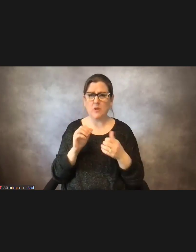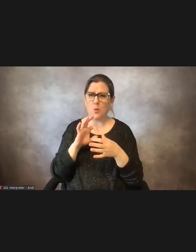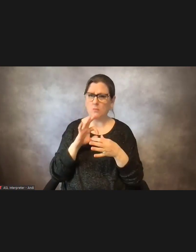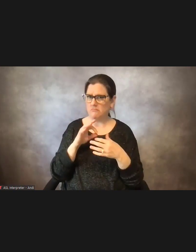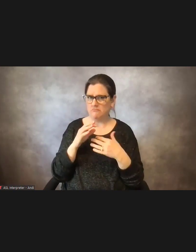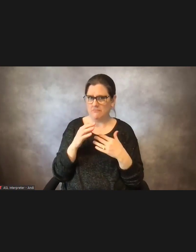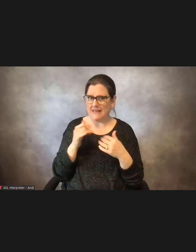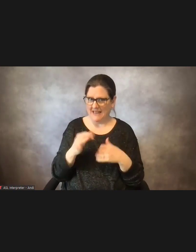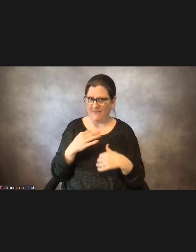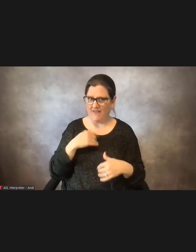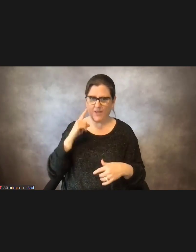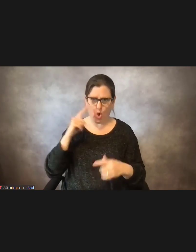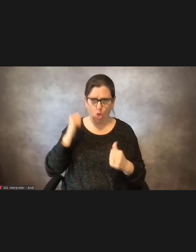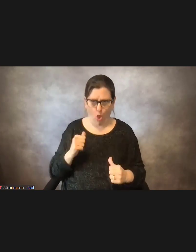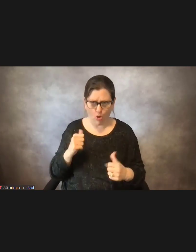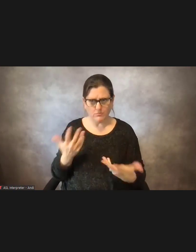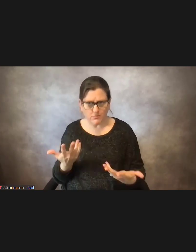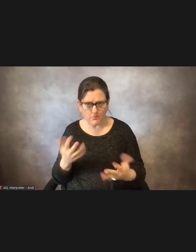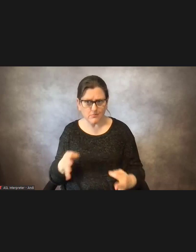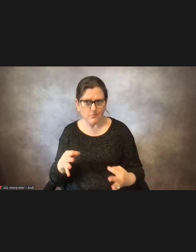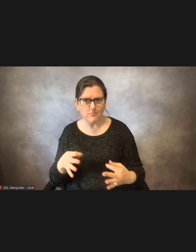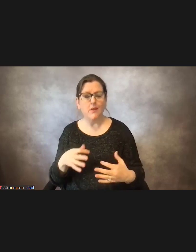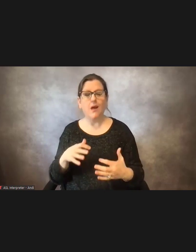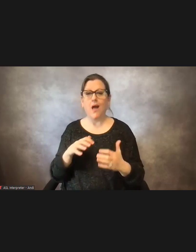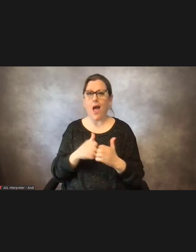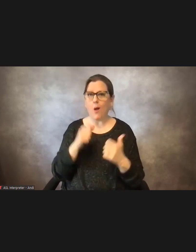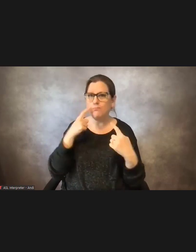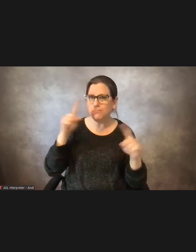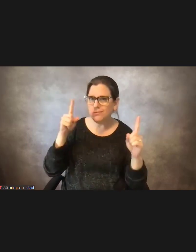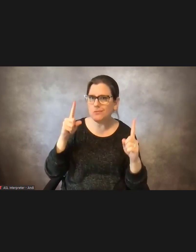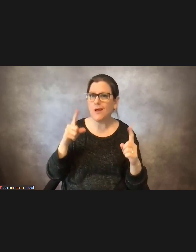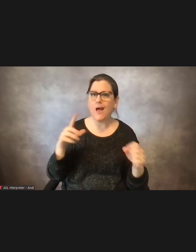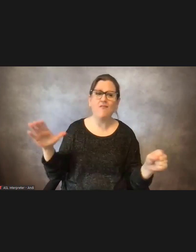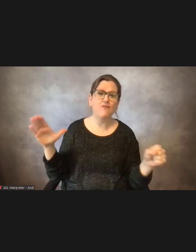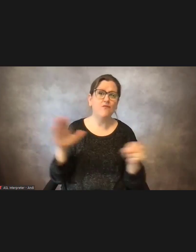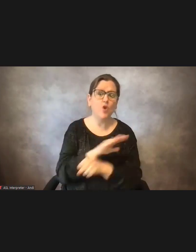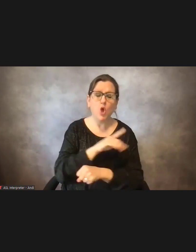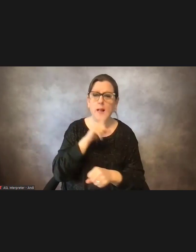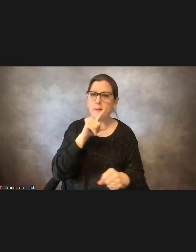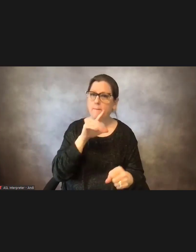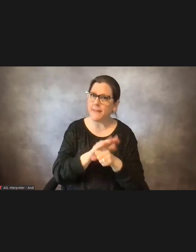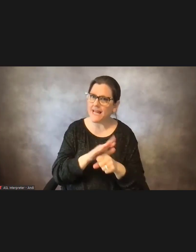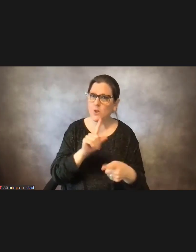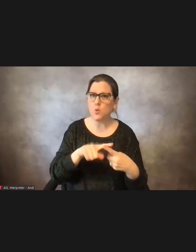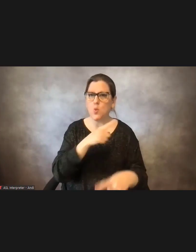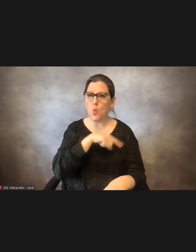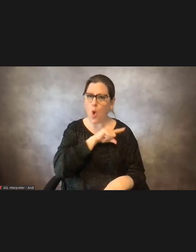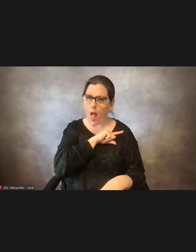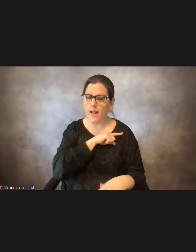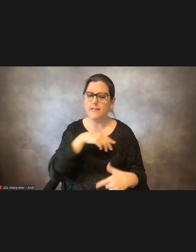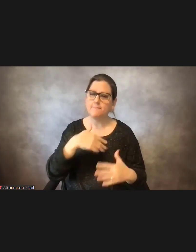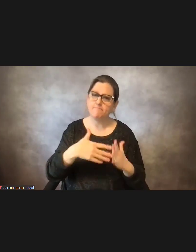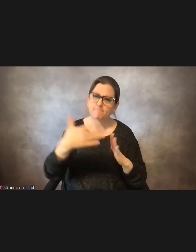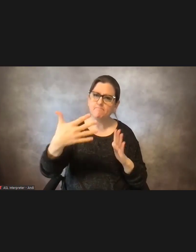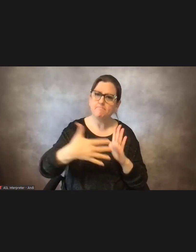and the way to achieve that is to be fully committed to quality periodic hearing screening.